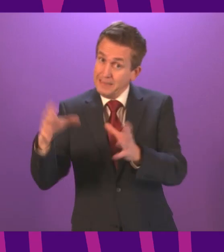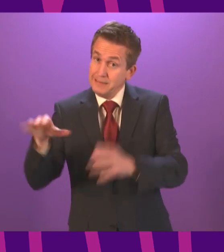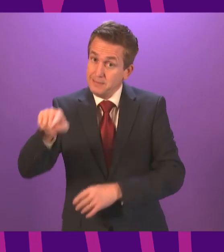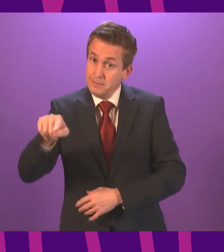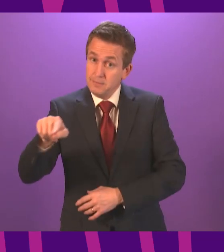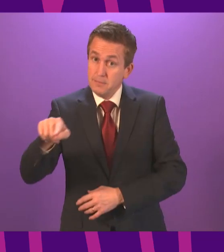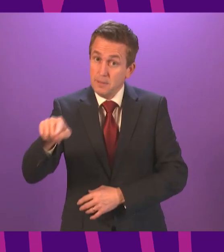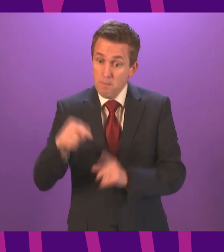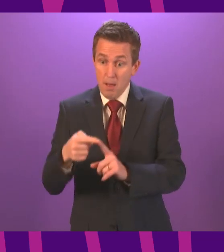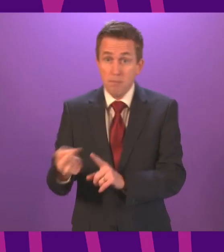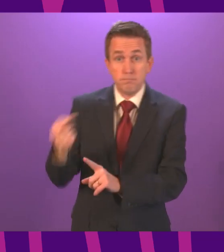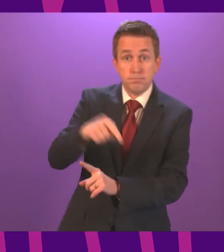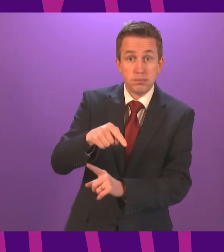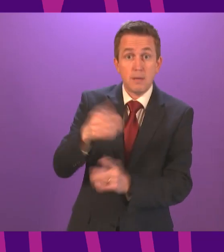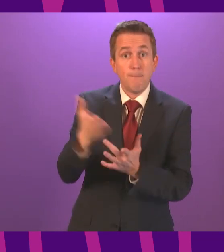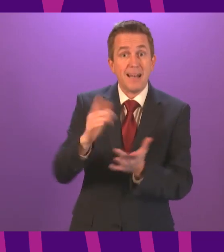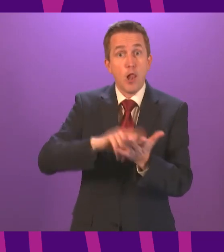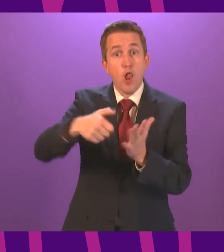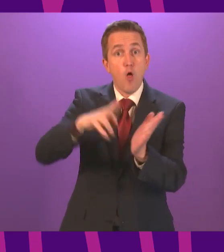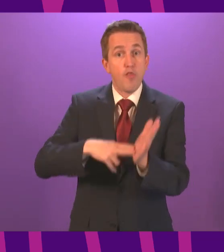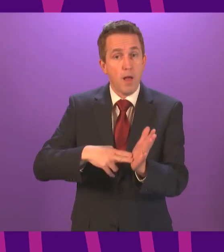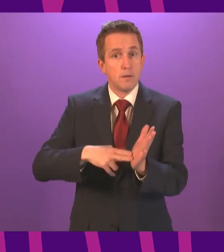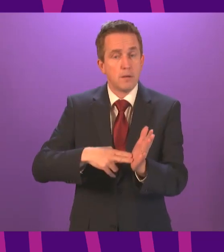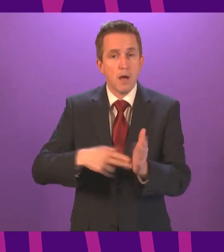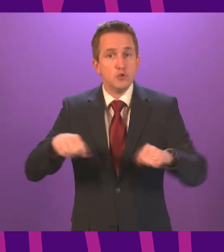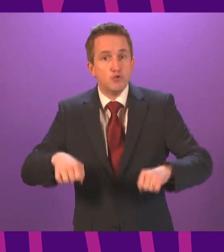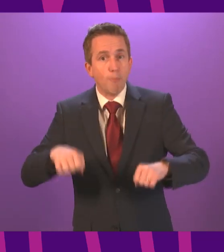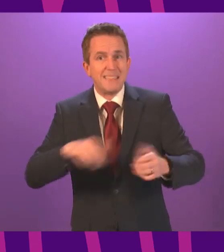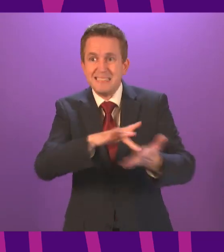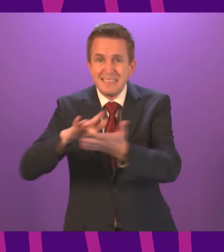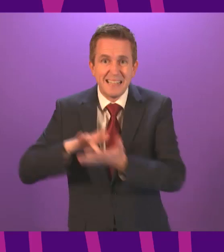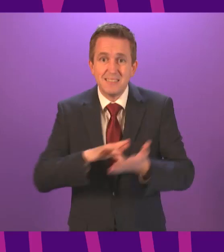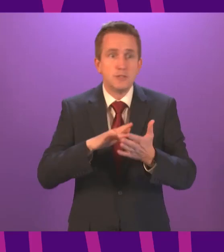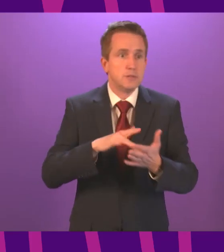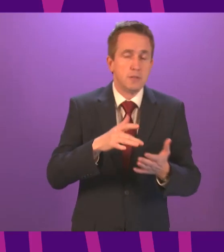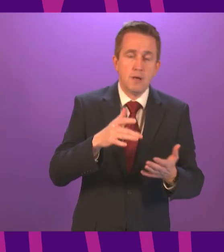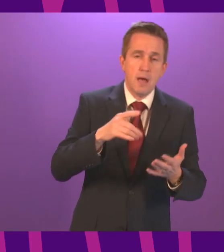Midlothian, we have major retail outlets such as Dobbies, Ikea, Costco and Straiton retail